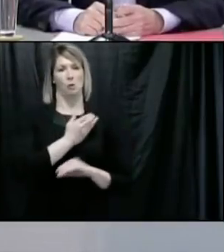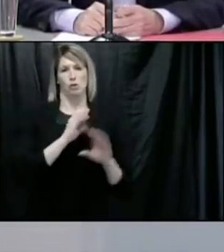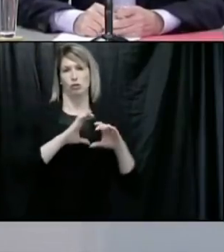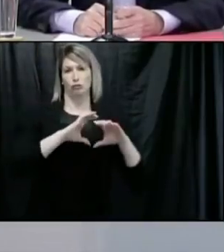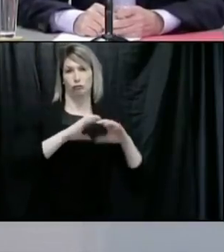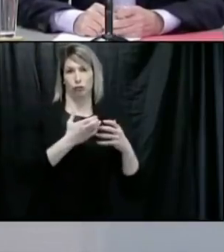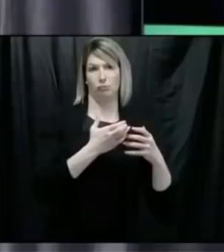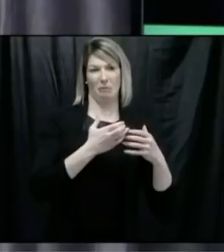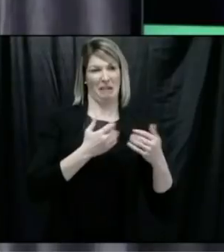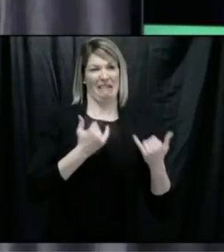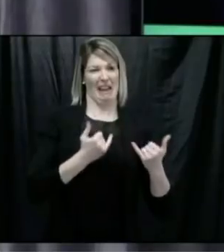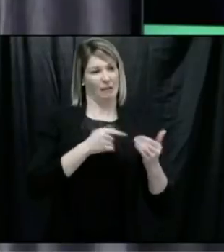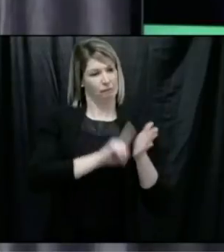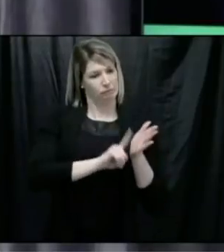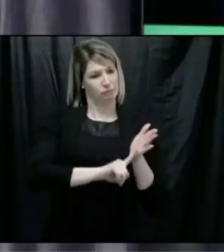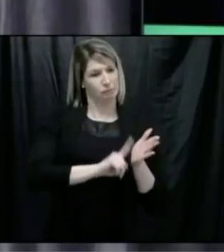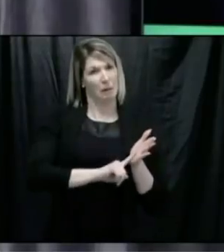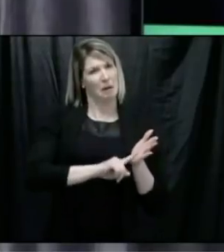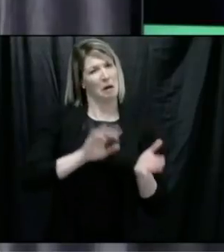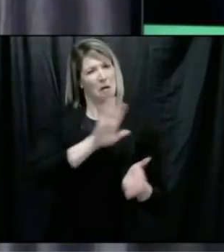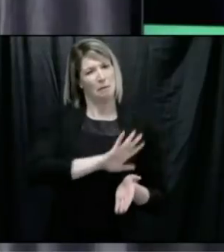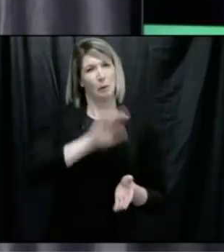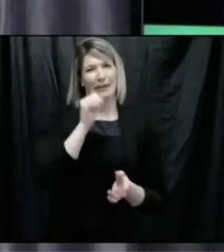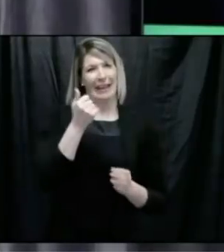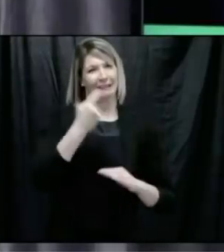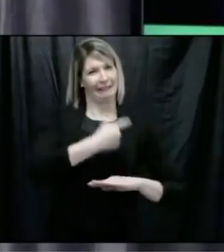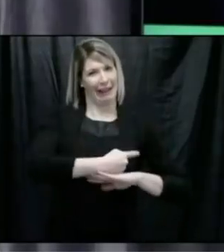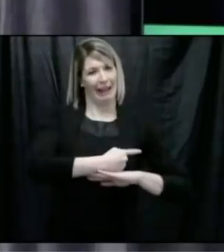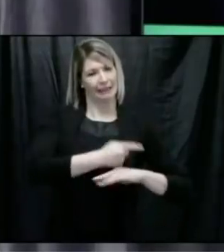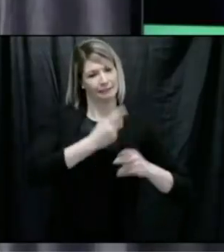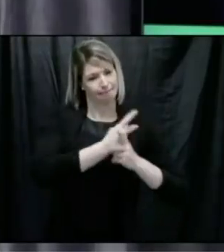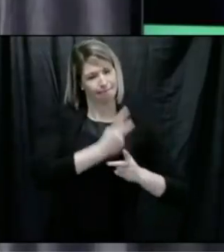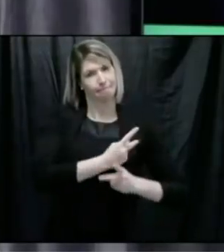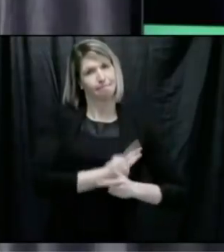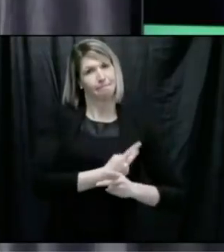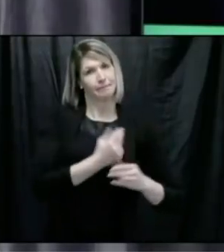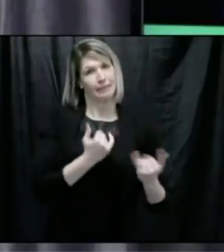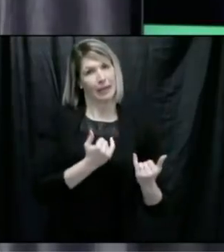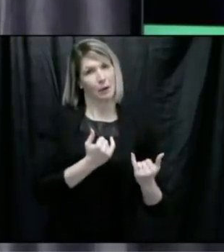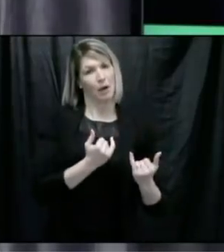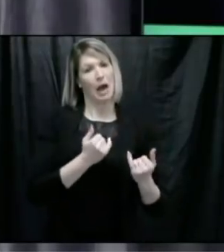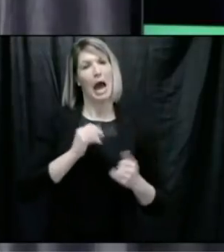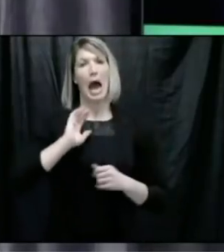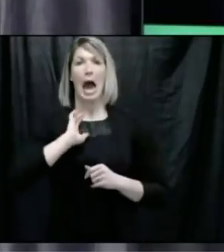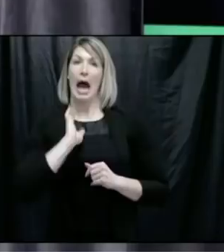THANK YOU, PREMIER. I'M PREVENTING ON THE WORK DONE IN OUR GROUP THE LAST 10 DAYS OR